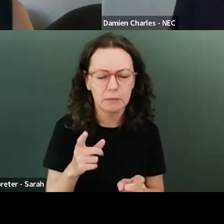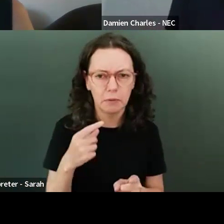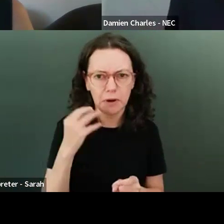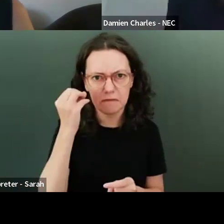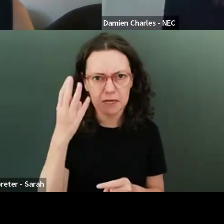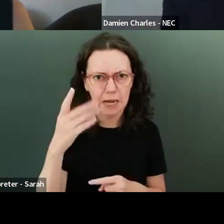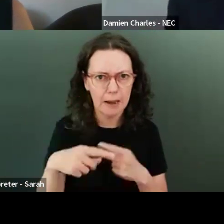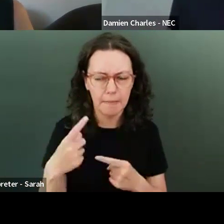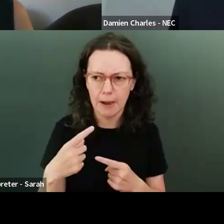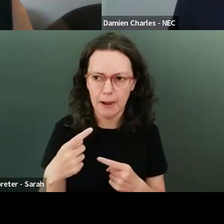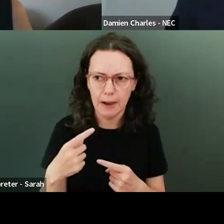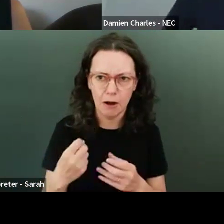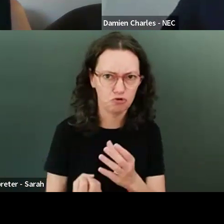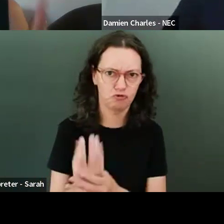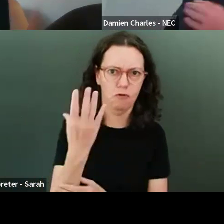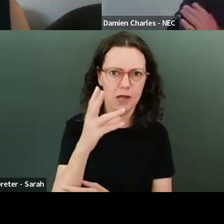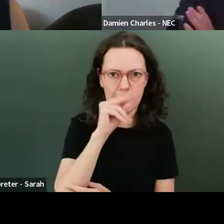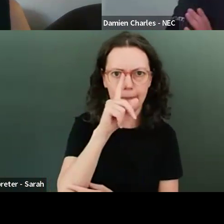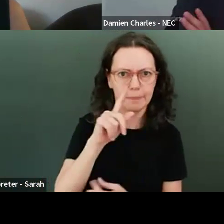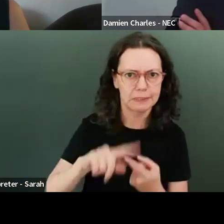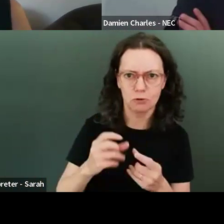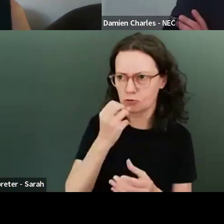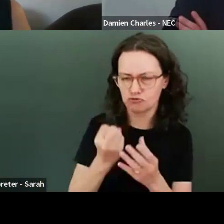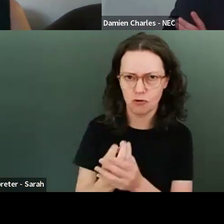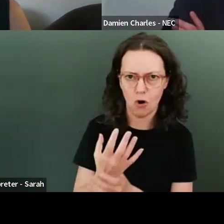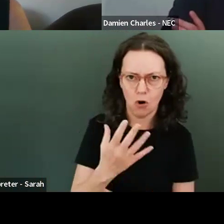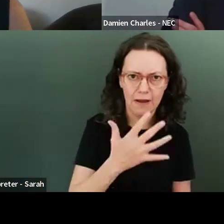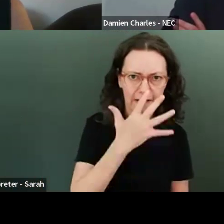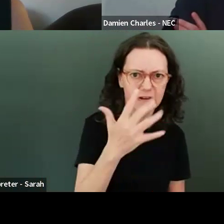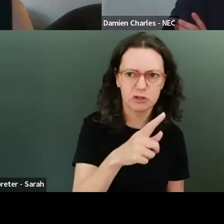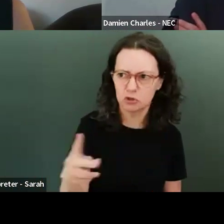developmental the growth that young